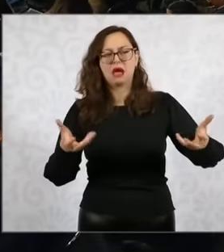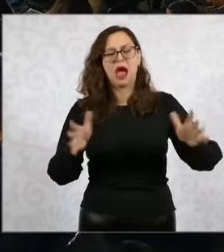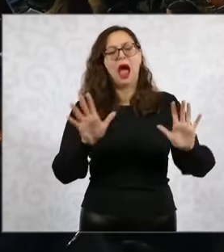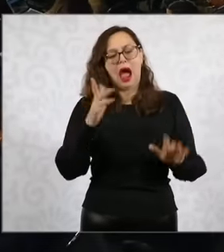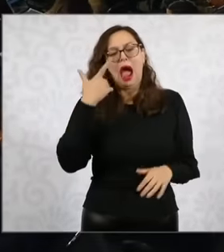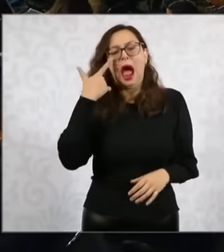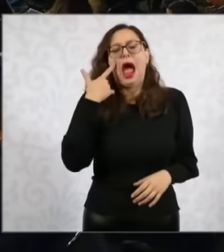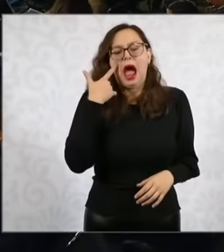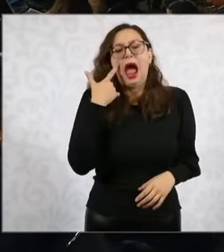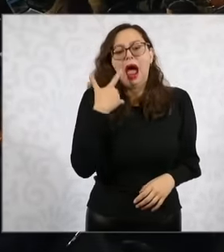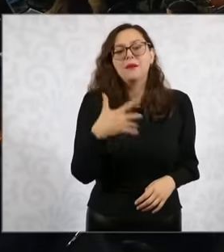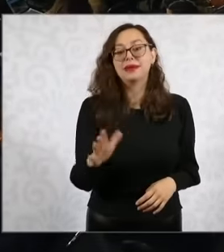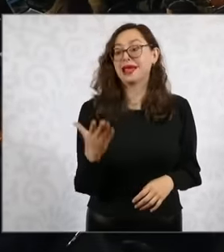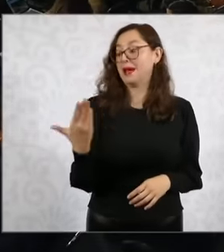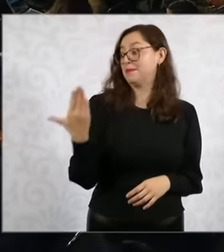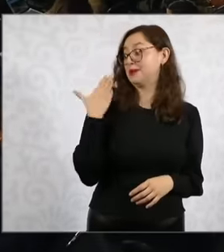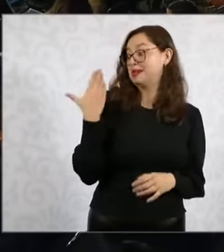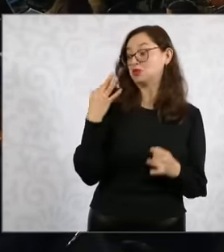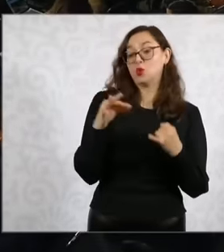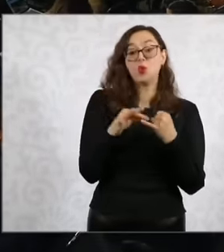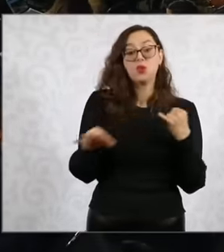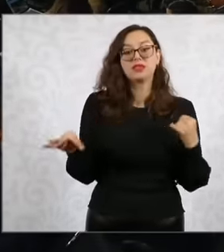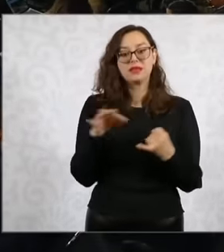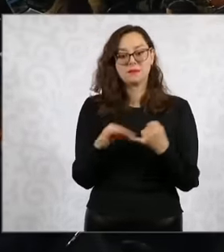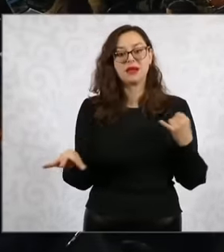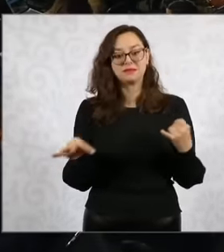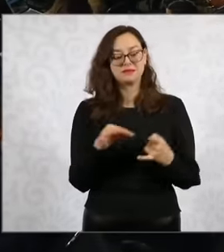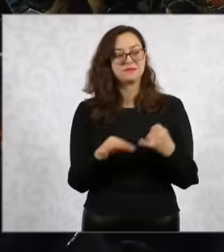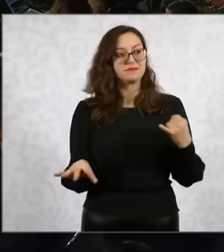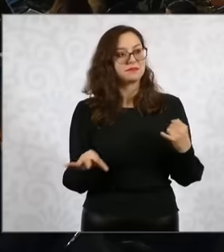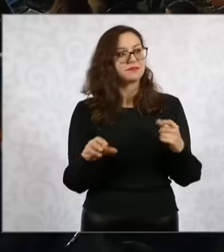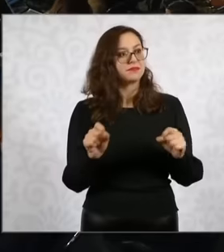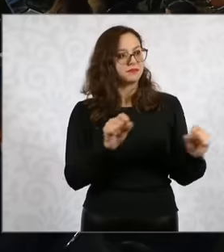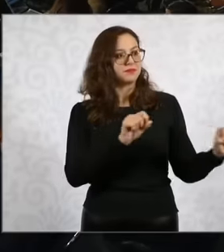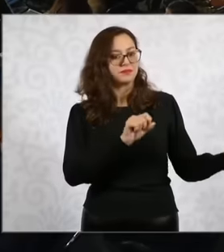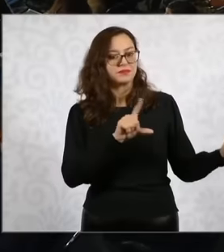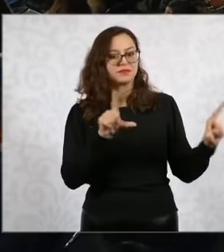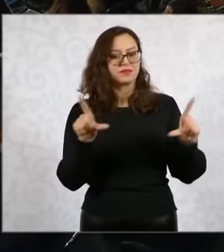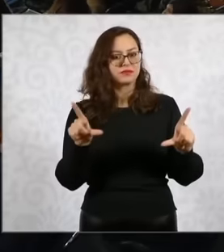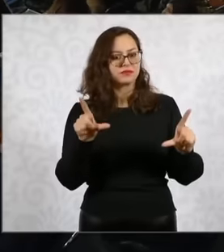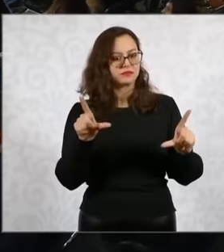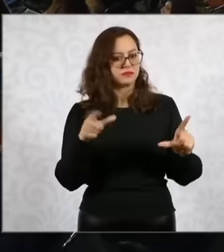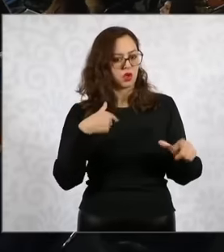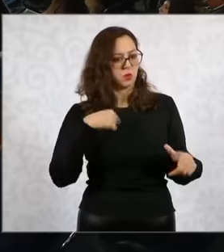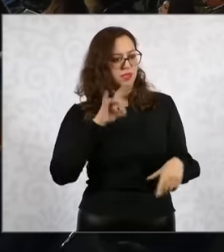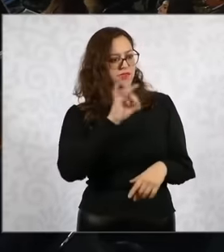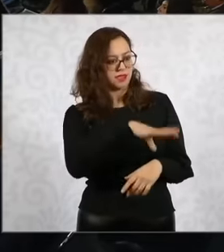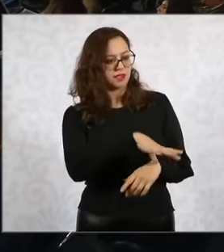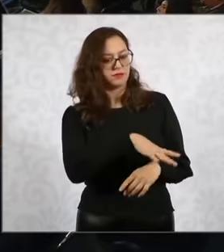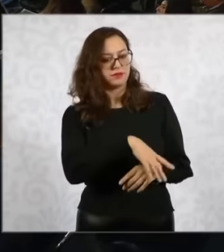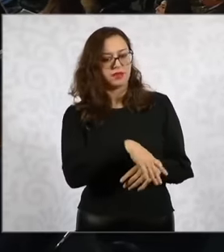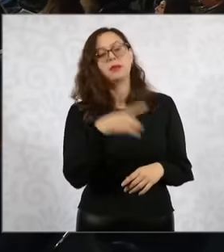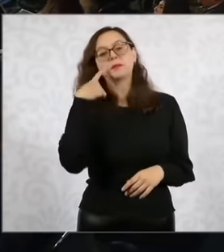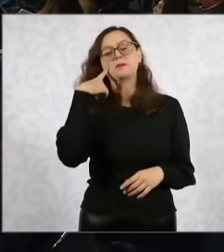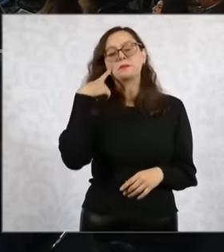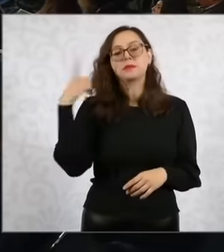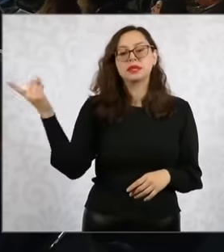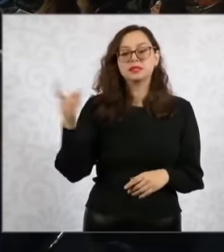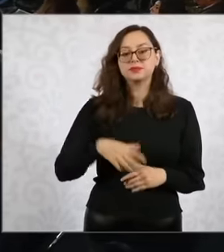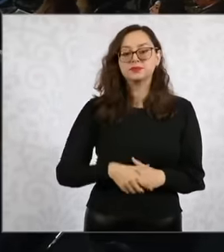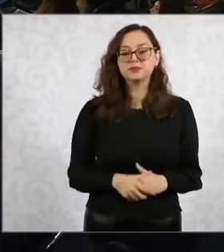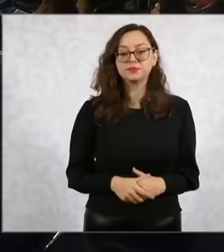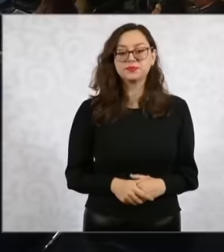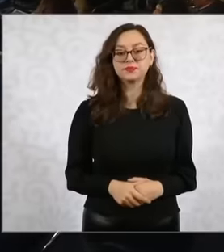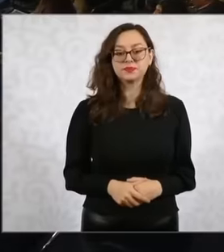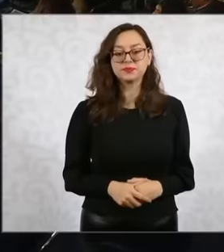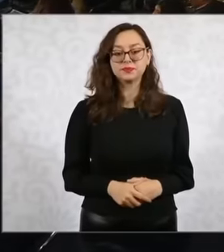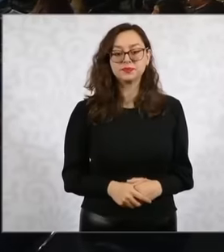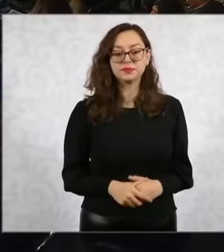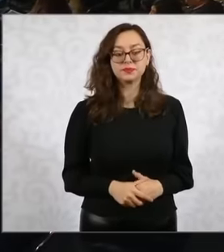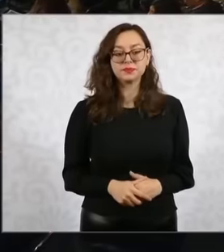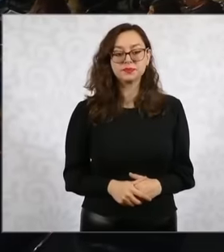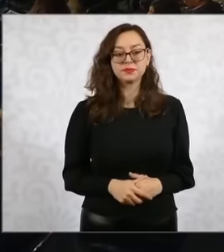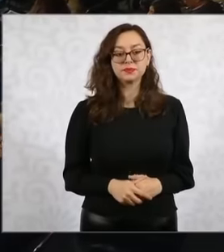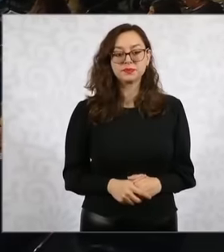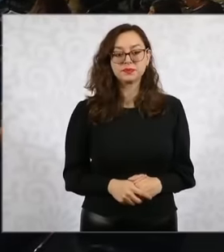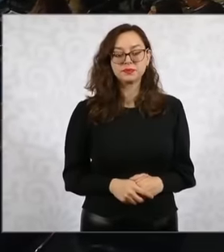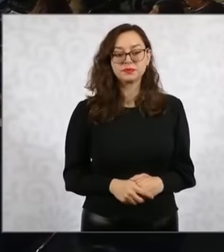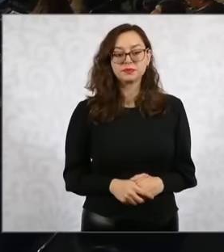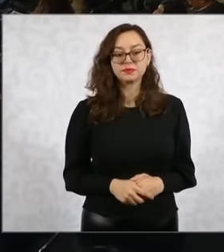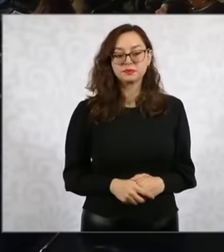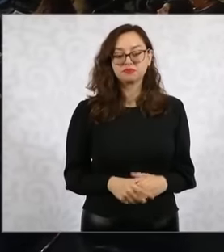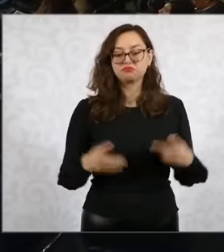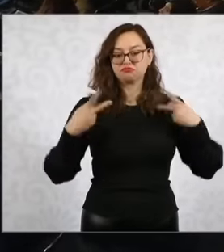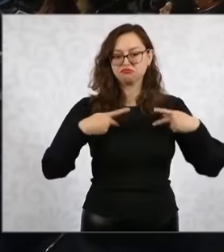One is the last transparency, let's see if I passed it on to you. Look at this question. In your opinion,